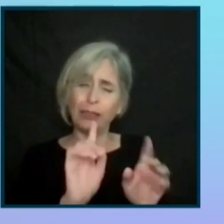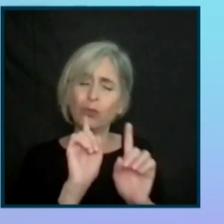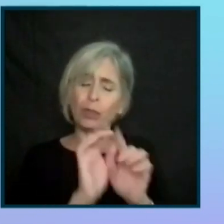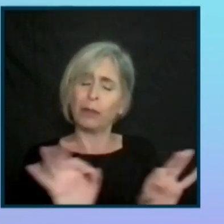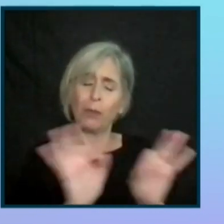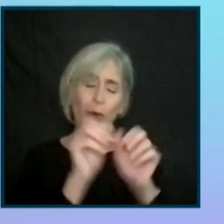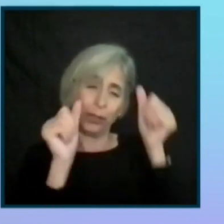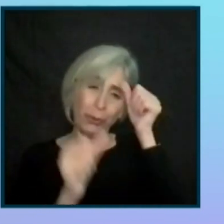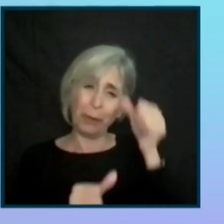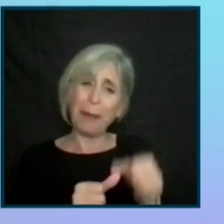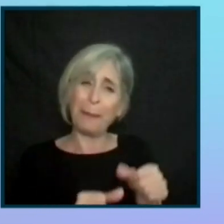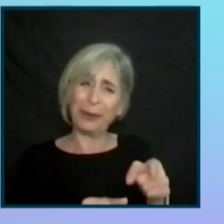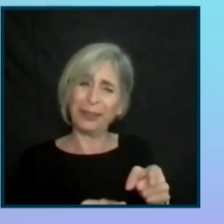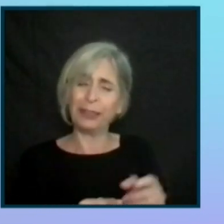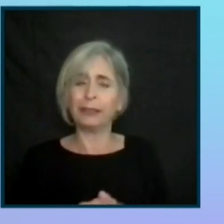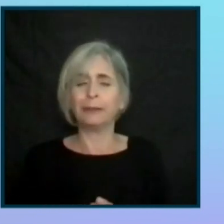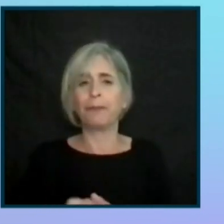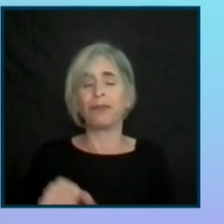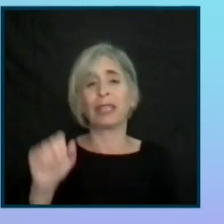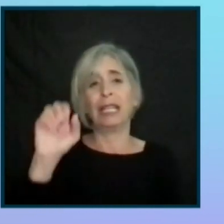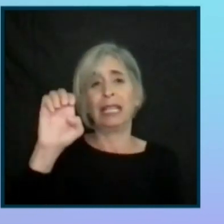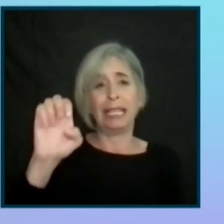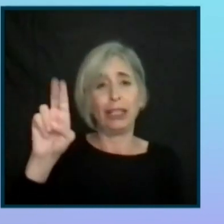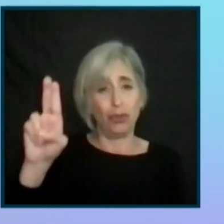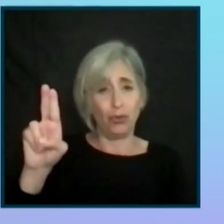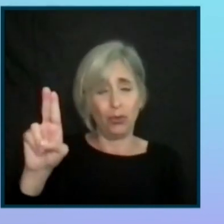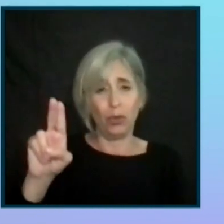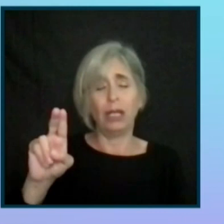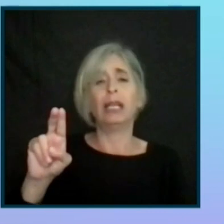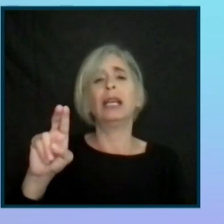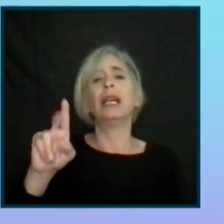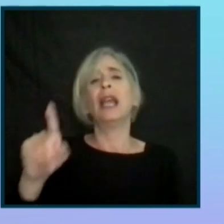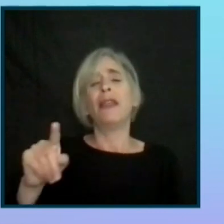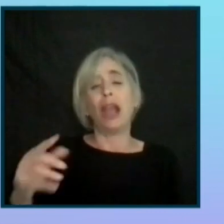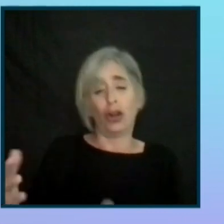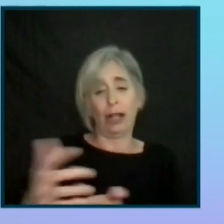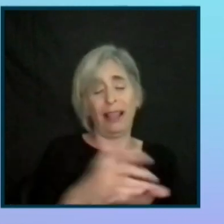So Joe, in the EU, they're starting to collect a lot of data. In fact, we have a participant here in Europe,